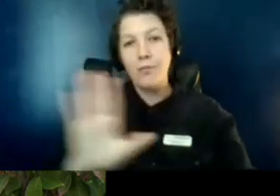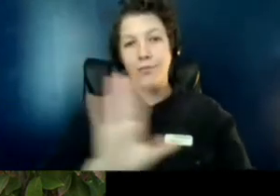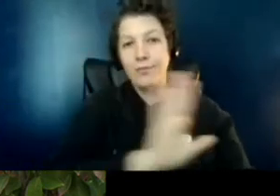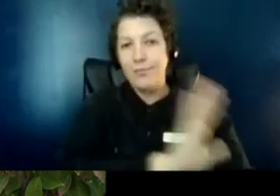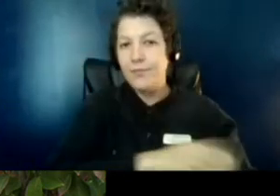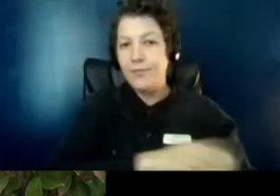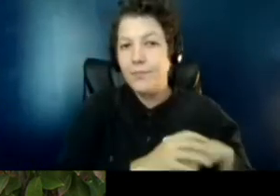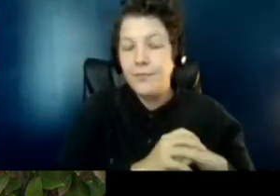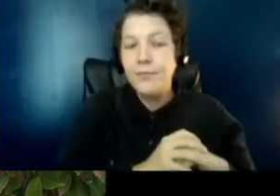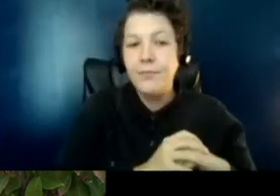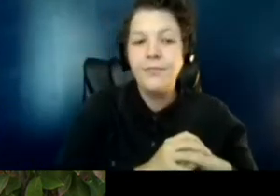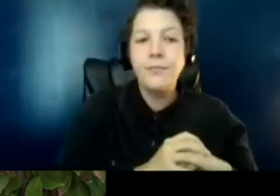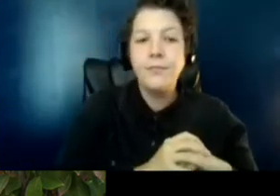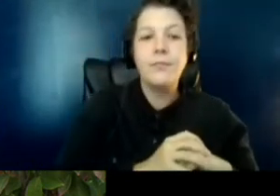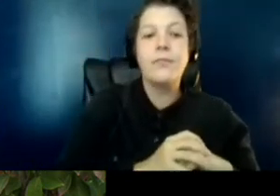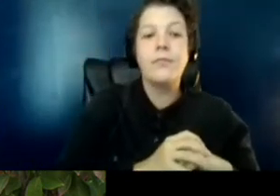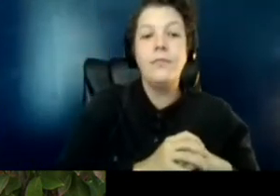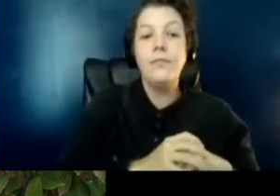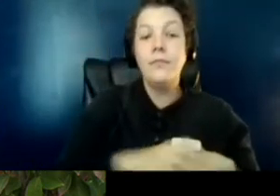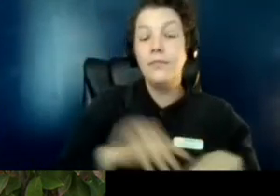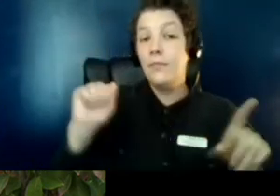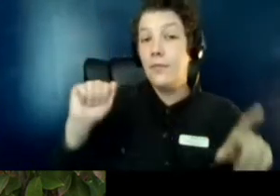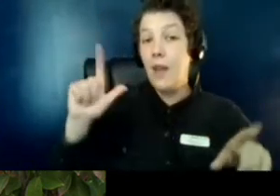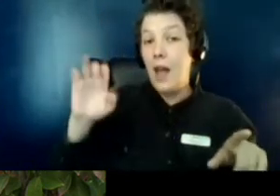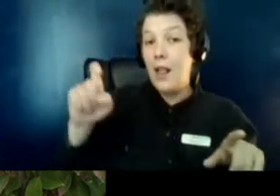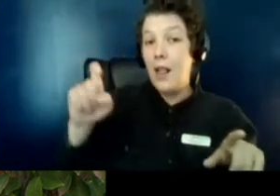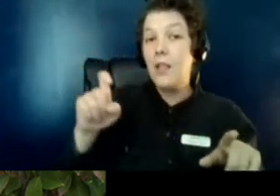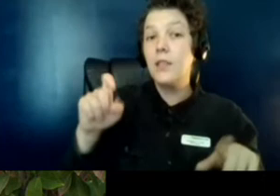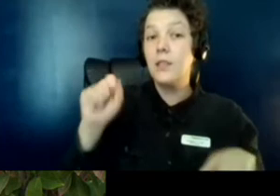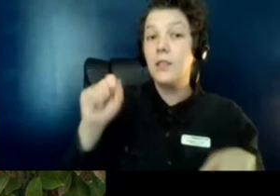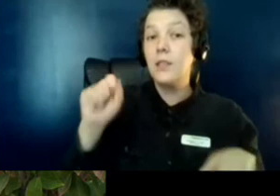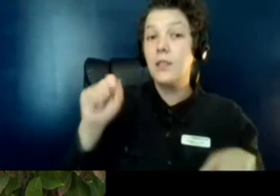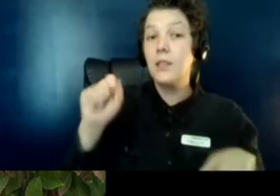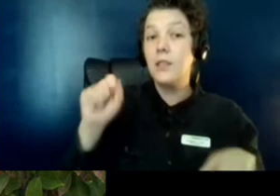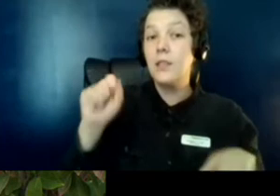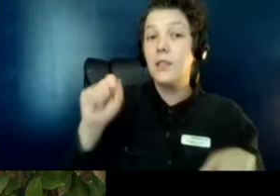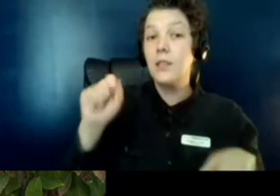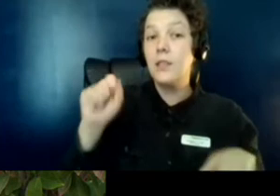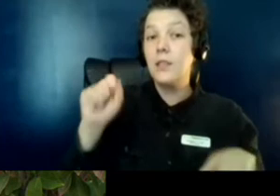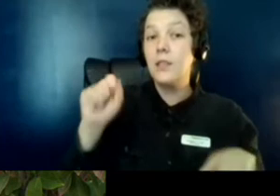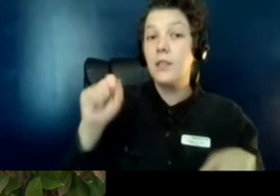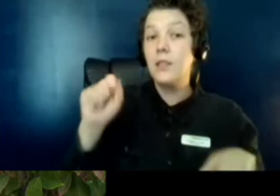from a management perspective. A question from Sarah. You asked people under you to